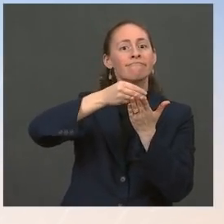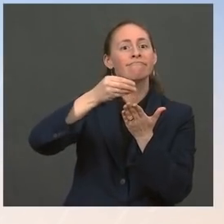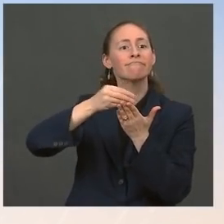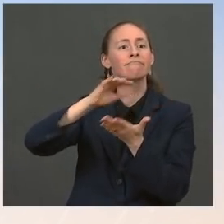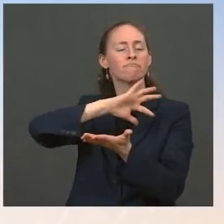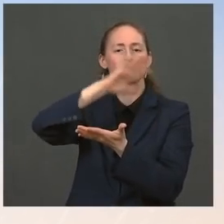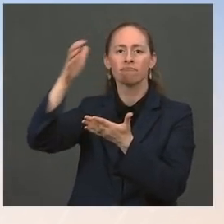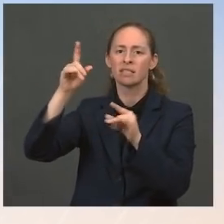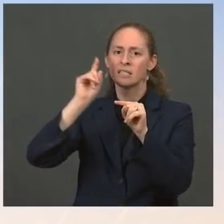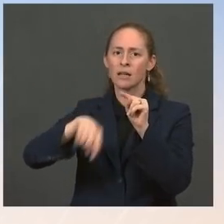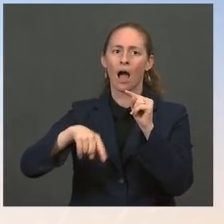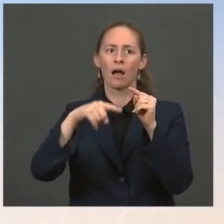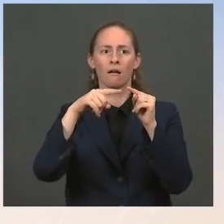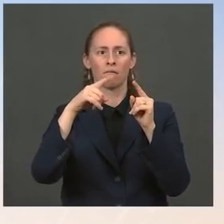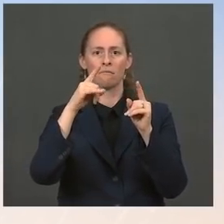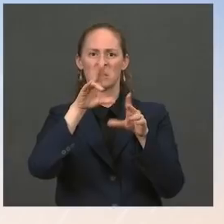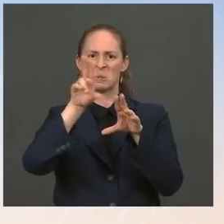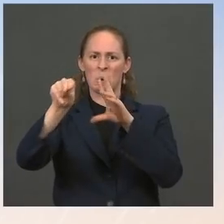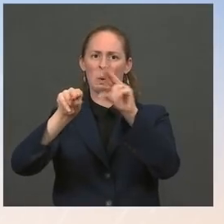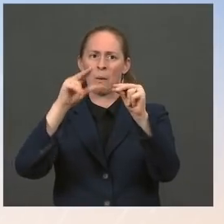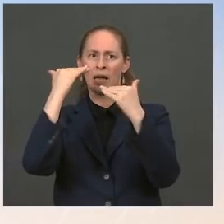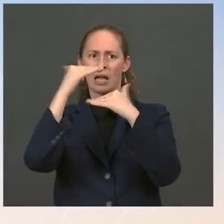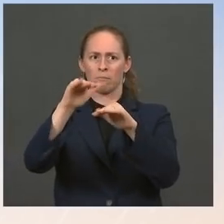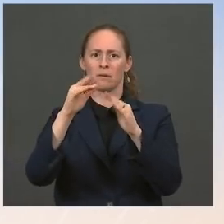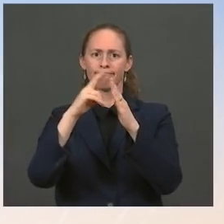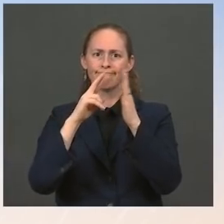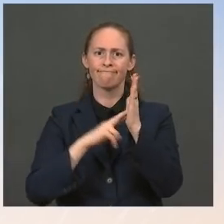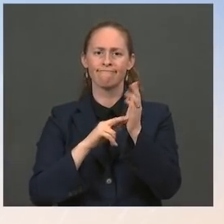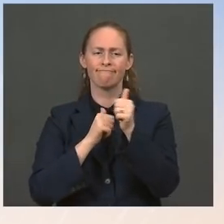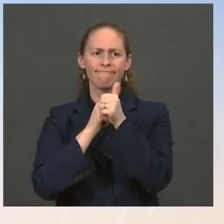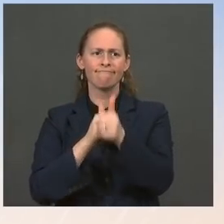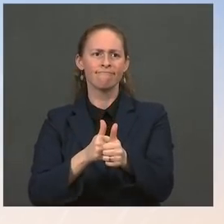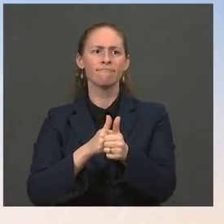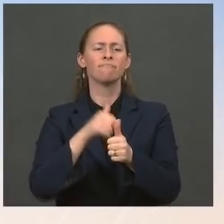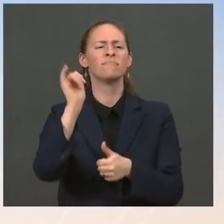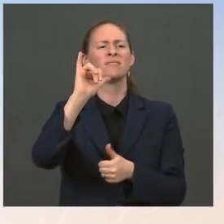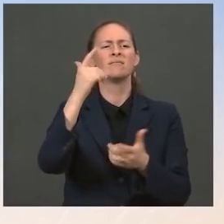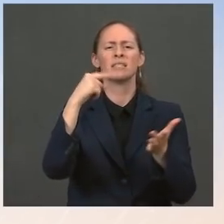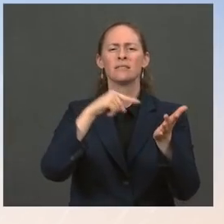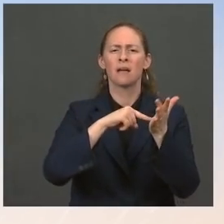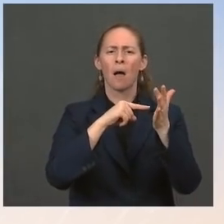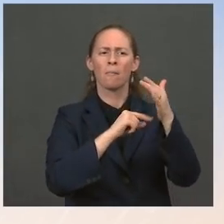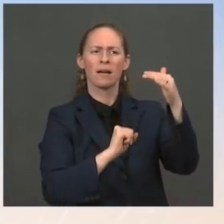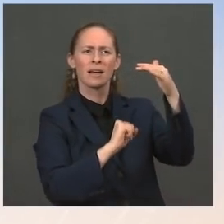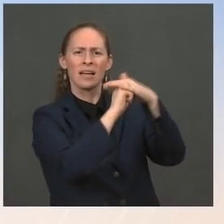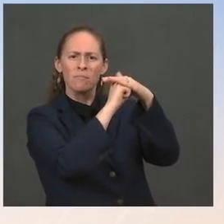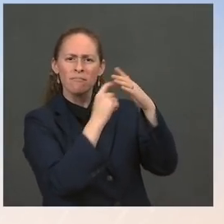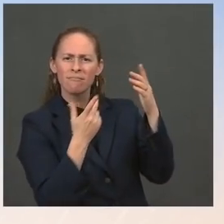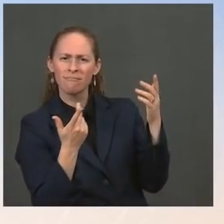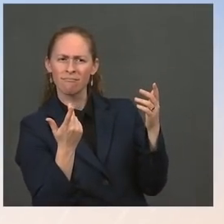So, in regard to the debt ceiling talks, if the Senate votes "no"